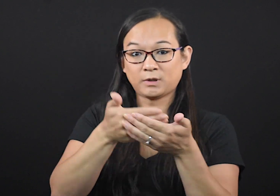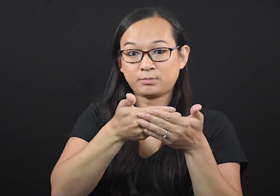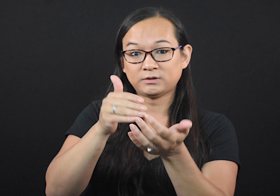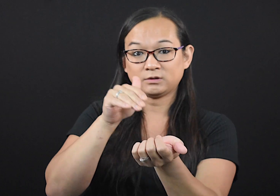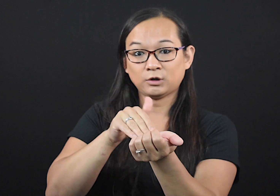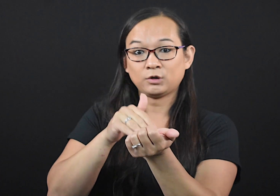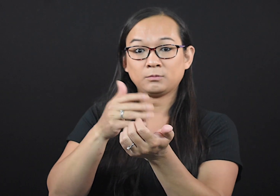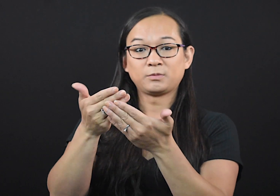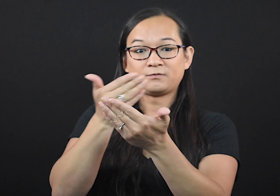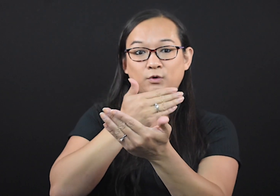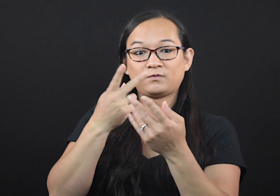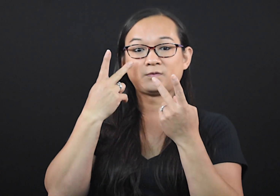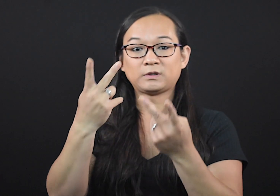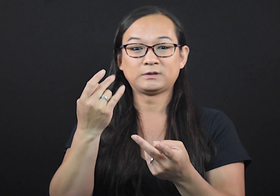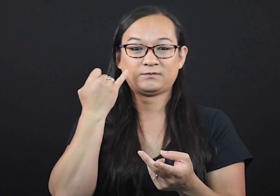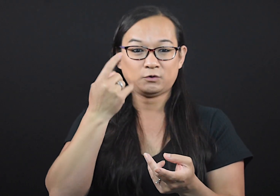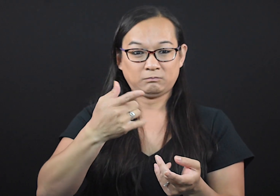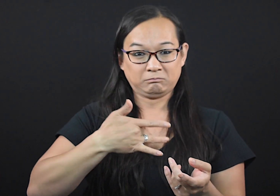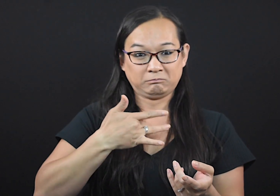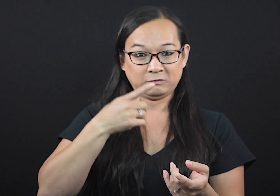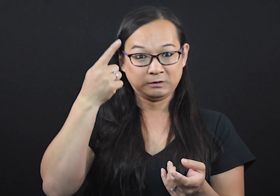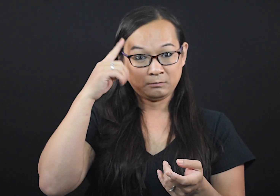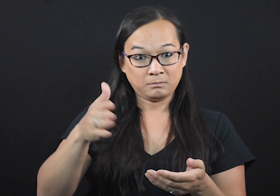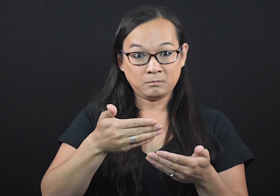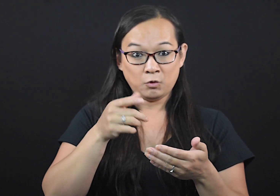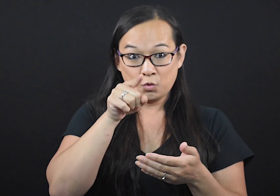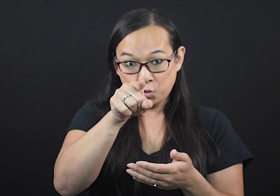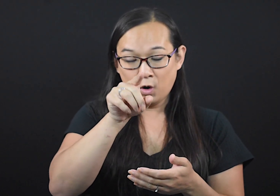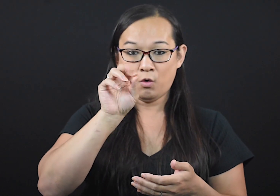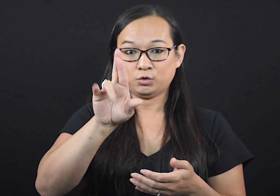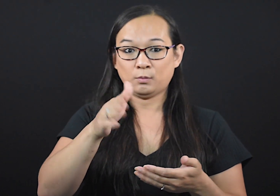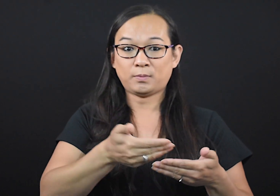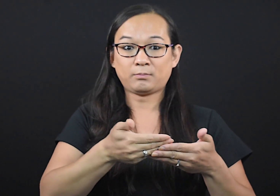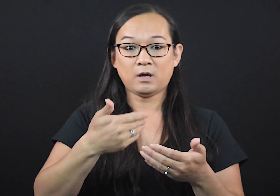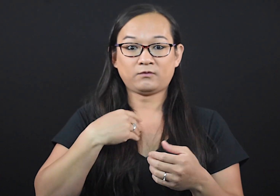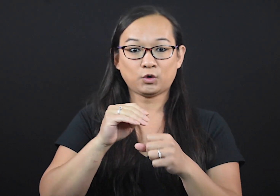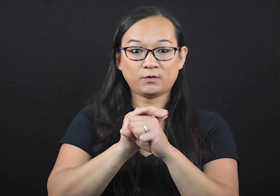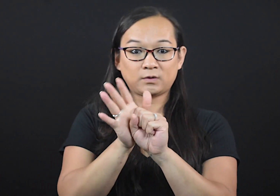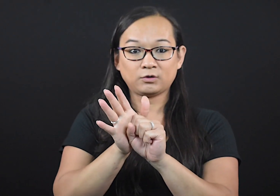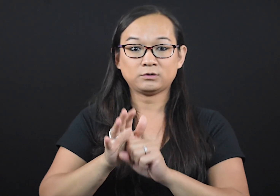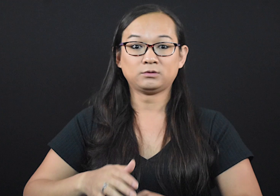baby’s healthcare provider before visiting if you think you or your baby might have COVID-19.